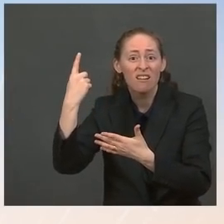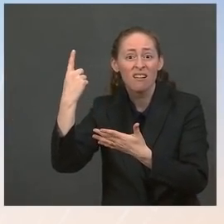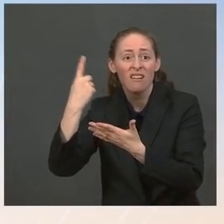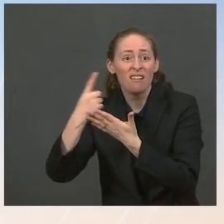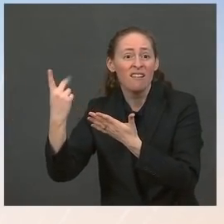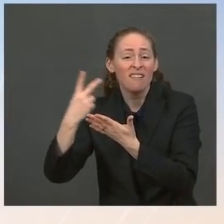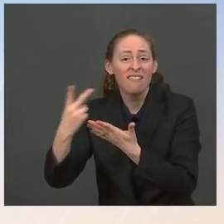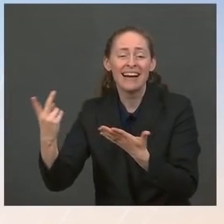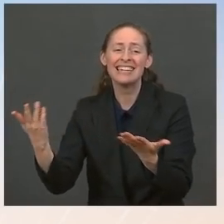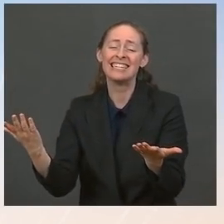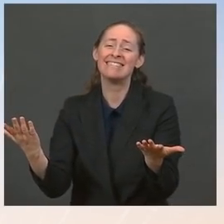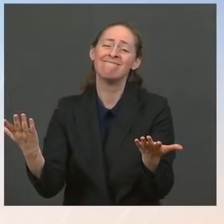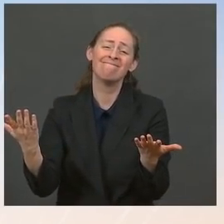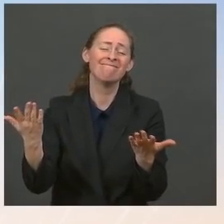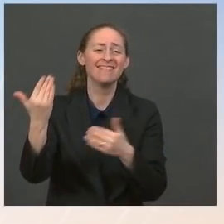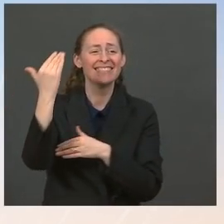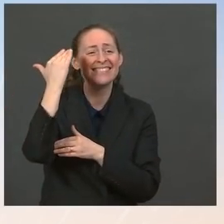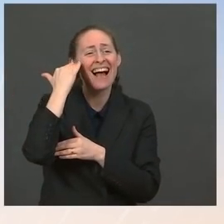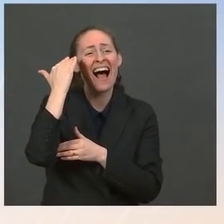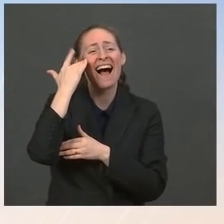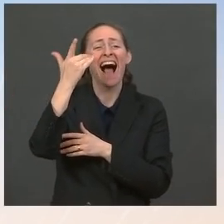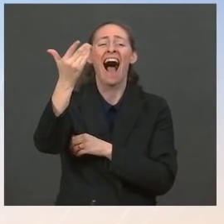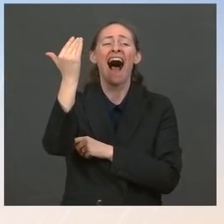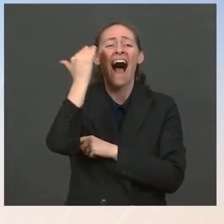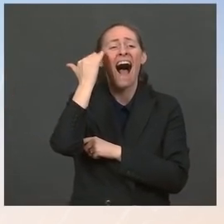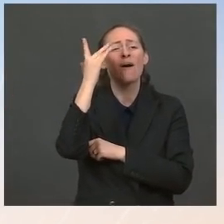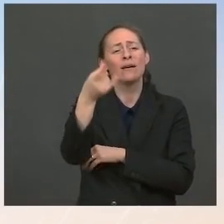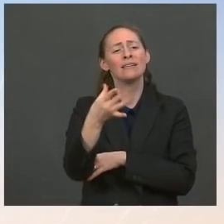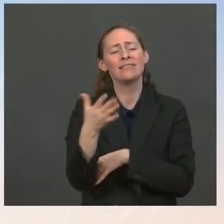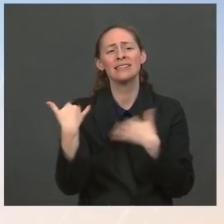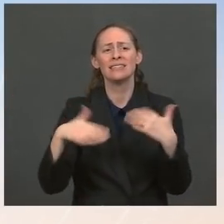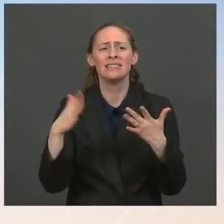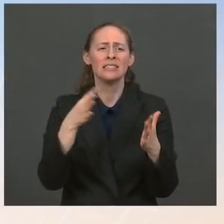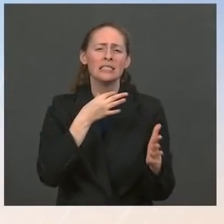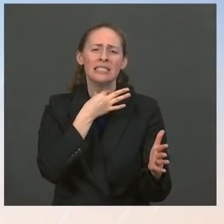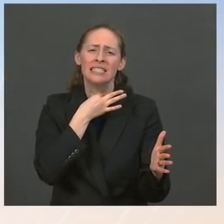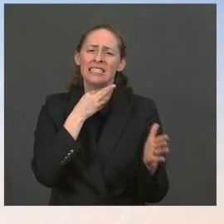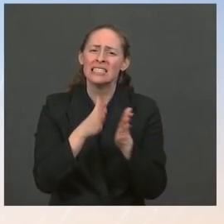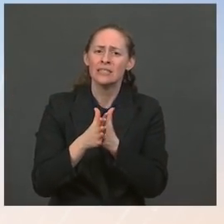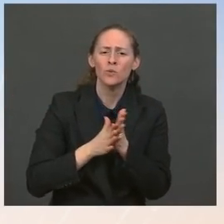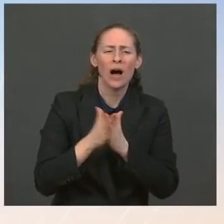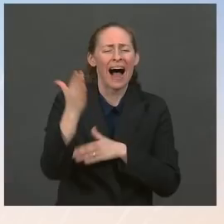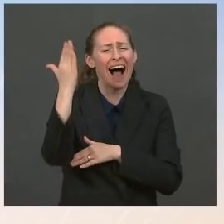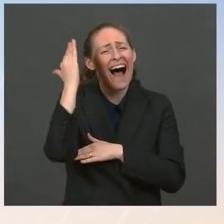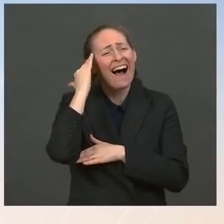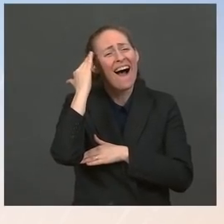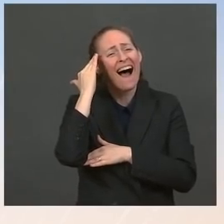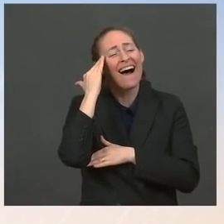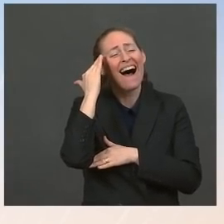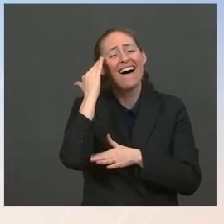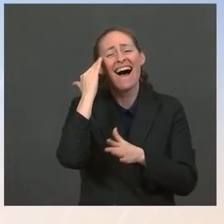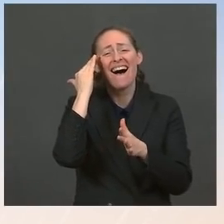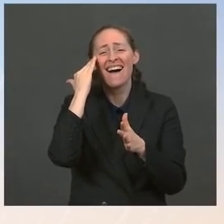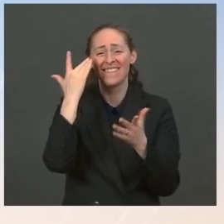The Press: We are so into it, Karine. Ms. Jean-Pierre: I know. You guys are so into it. The Press: It's our biggest thing. Ms. Jean-Pierre: I know. I know. I know. The Press: So are we. So are we. Ms. Jean-Pierre: I know. I know. The Press: Ms. Jean-Pierre: I know. I know.